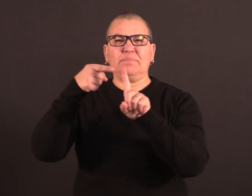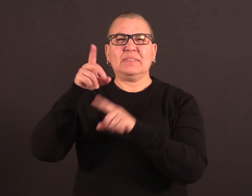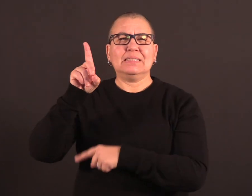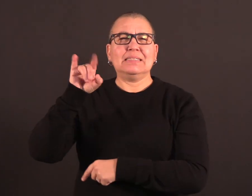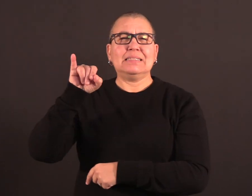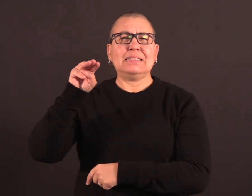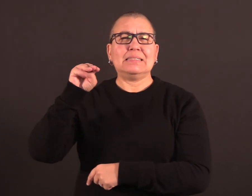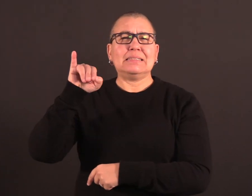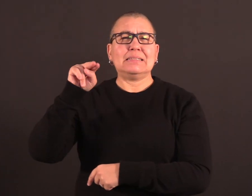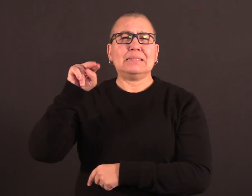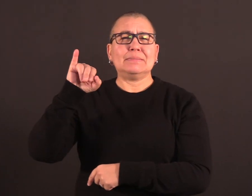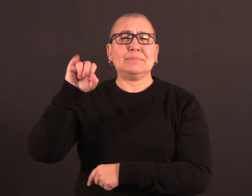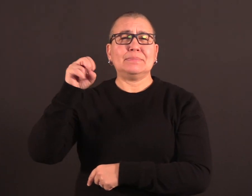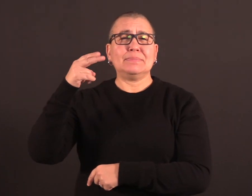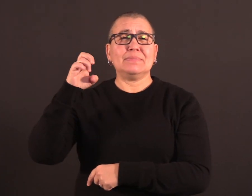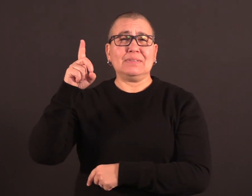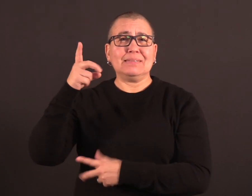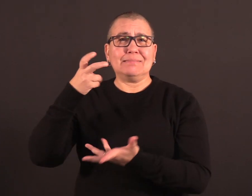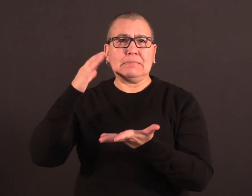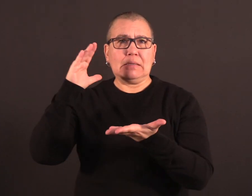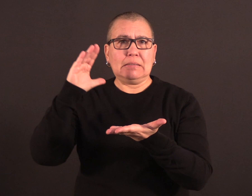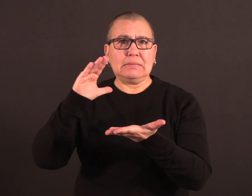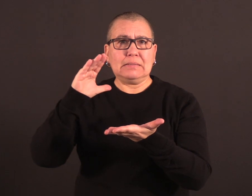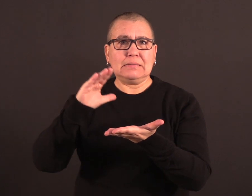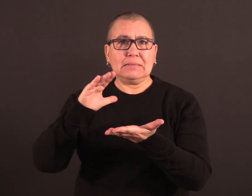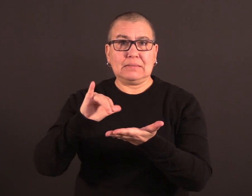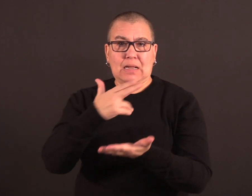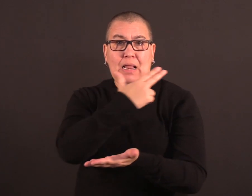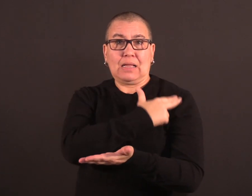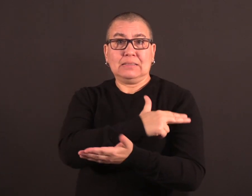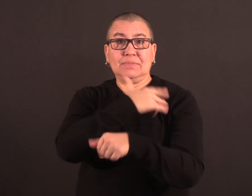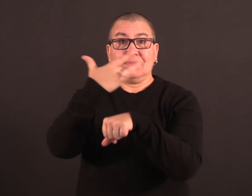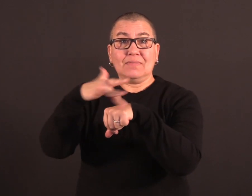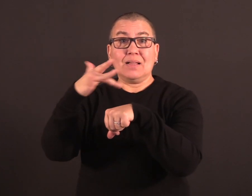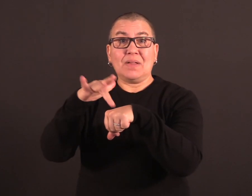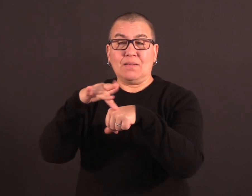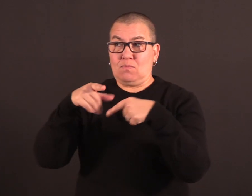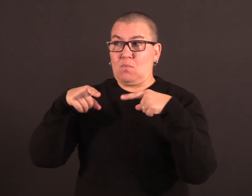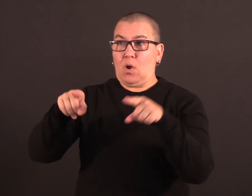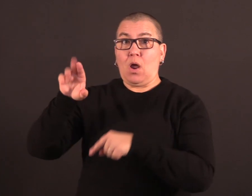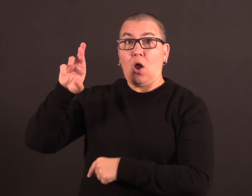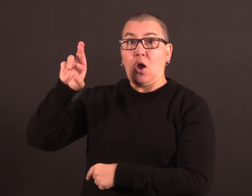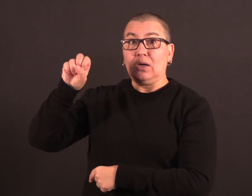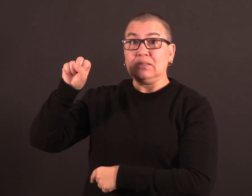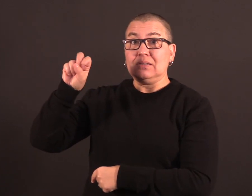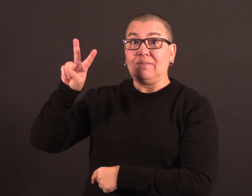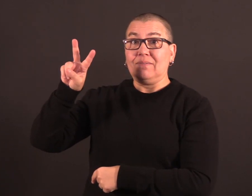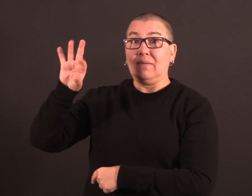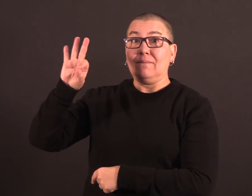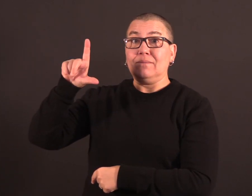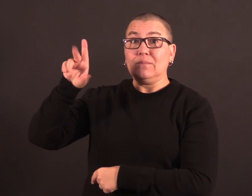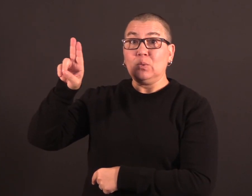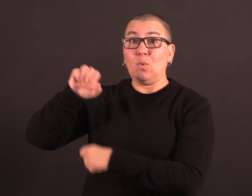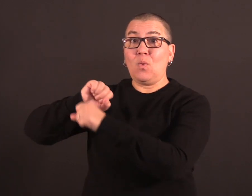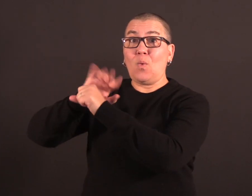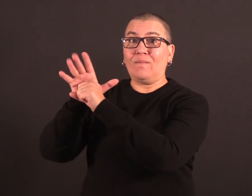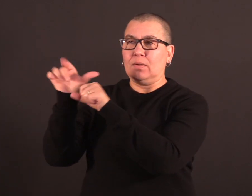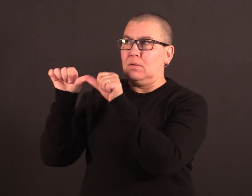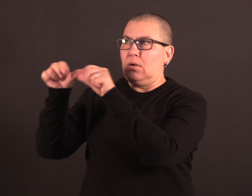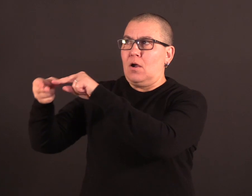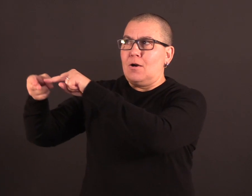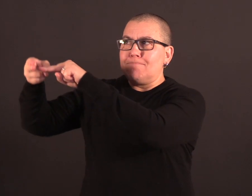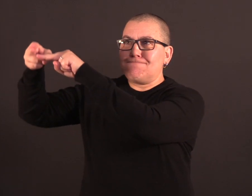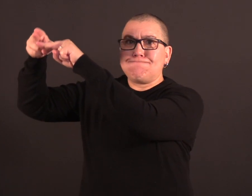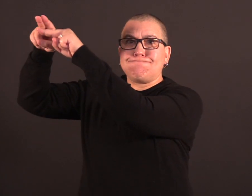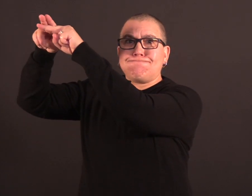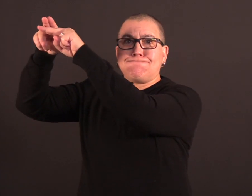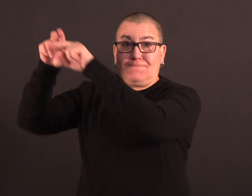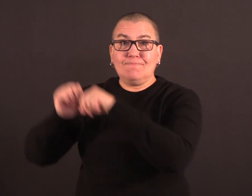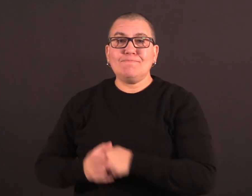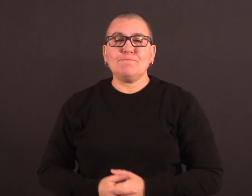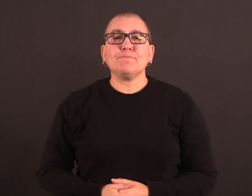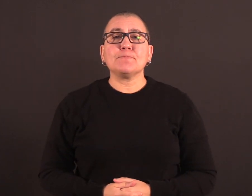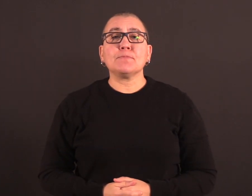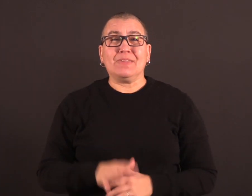Diminished hospital capacity while RSV, flu and COVID-19 continue to rise